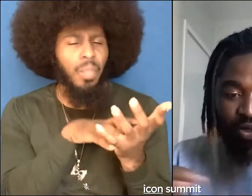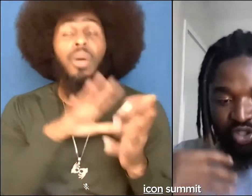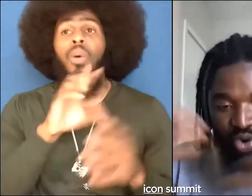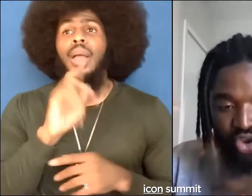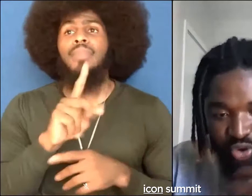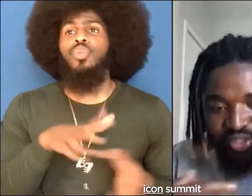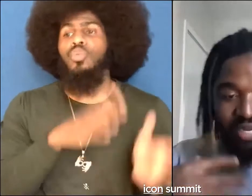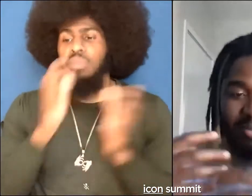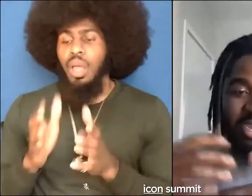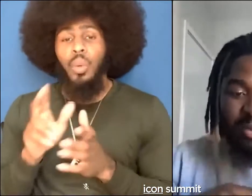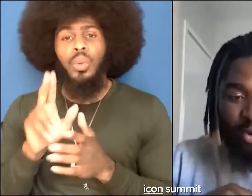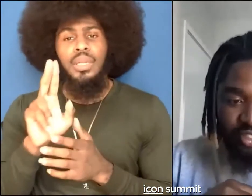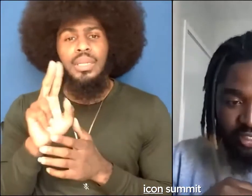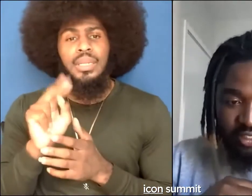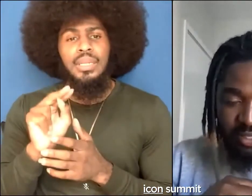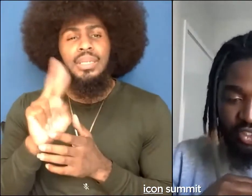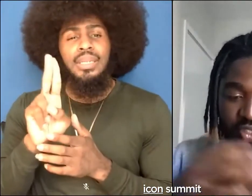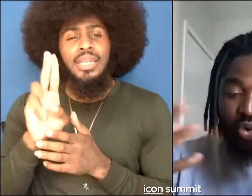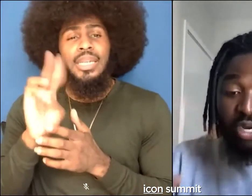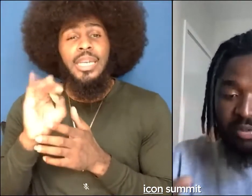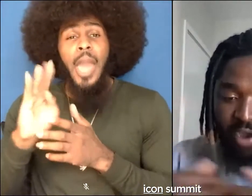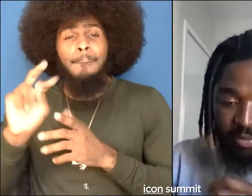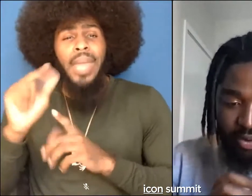We're so used to numbing our emotions because we don't want to be vulnerable.